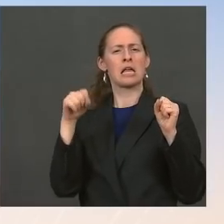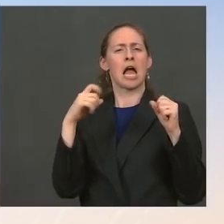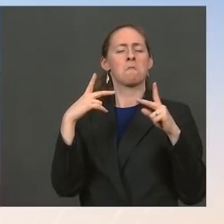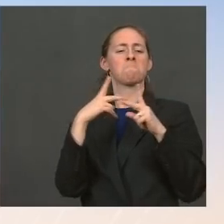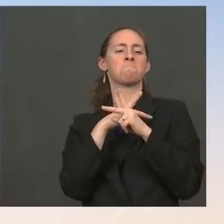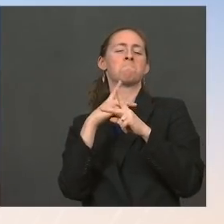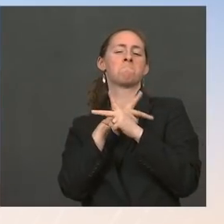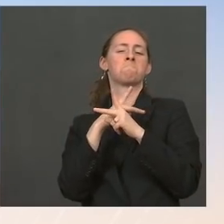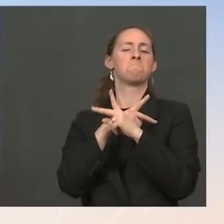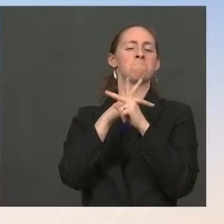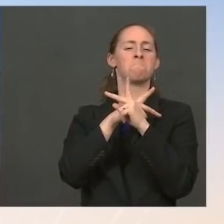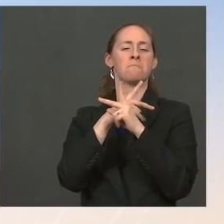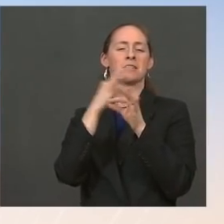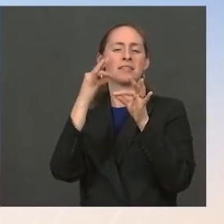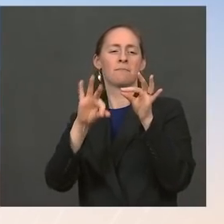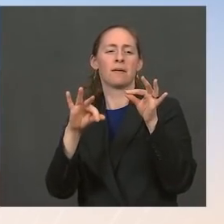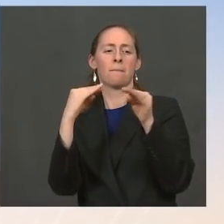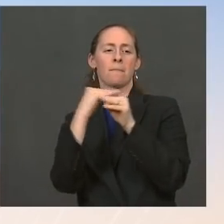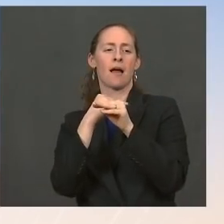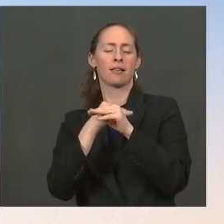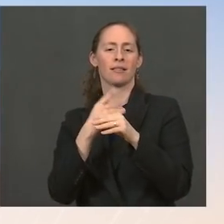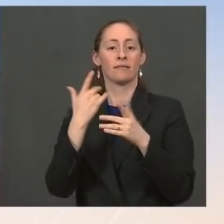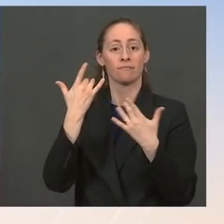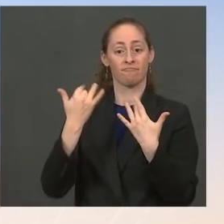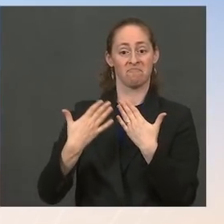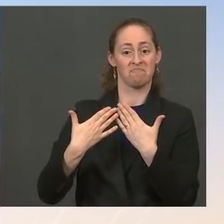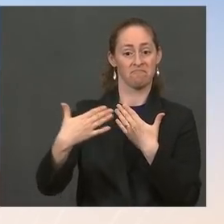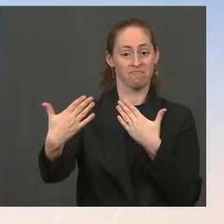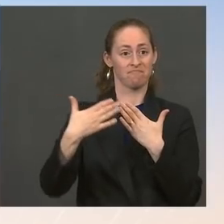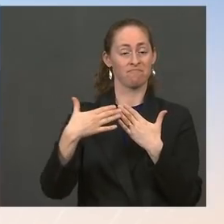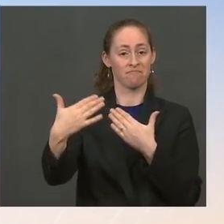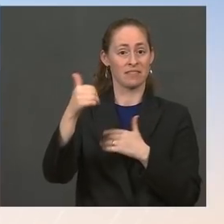as to say that even if you take the lower CBO expectation